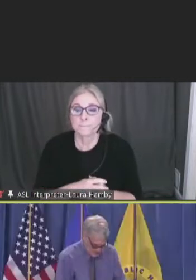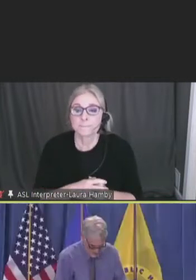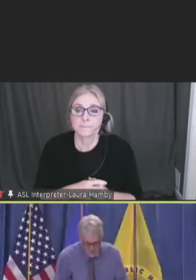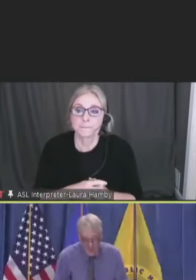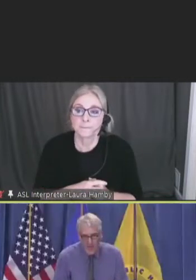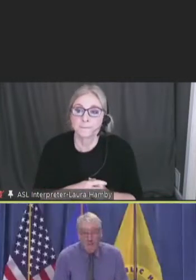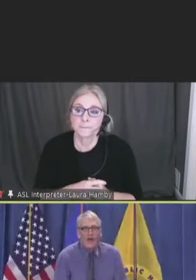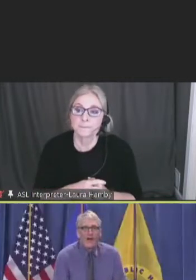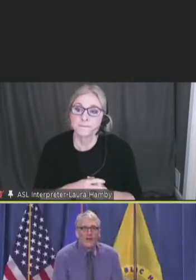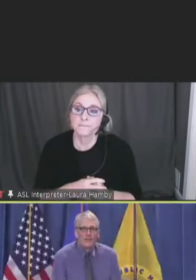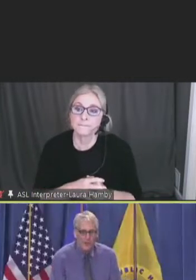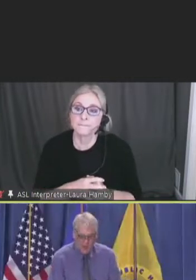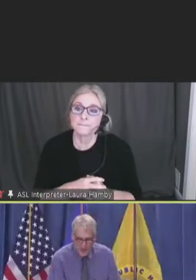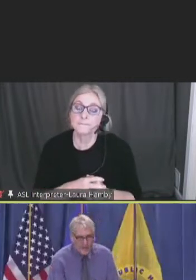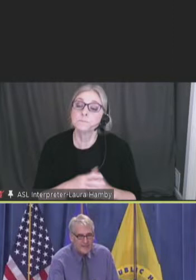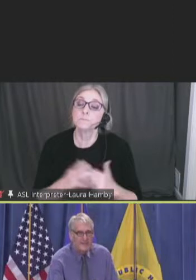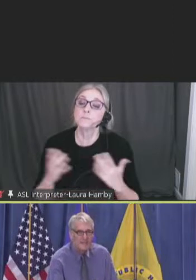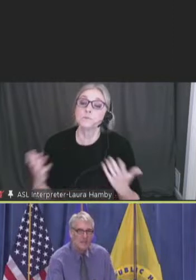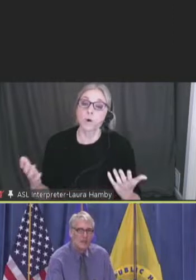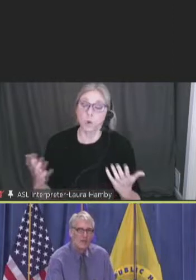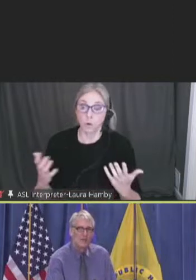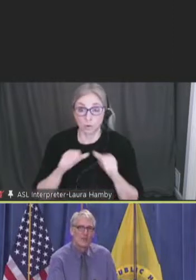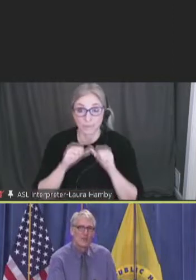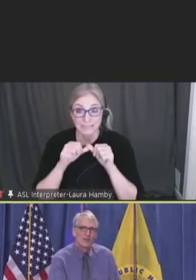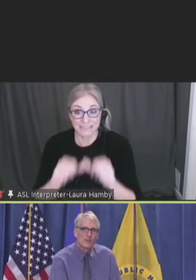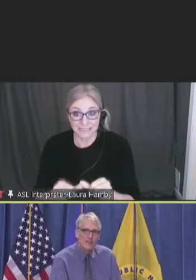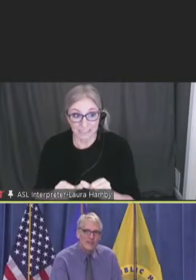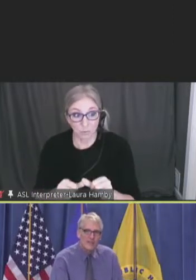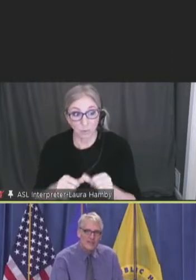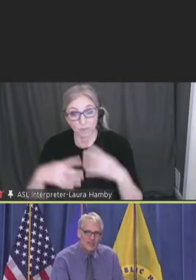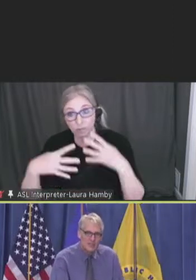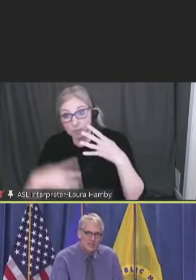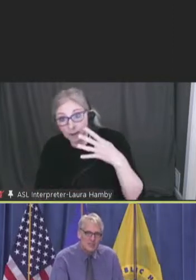So, to continue on with the remainder of the recommendations.